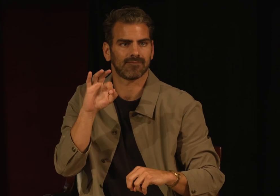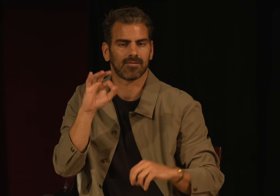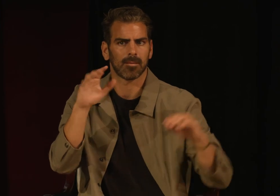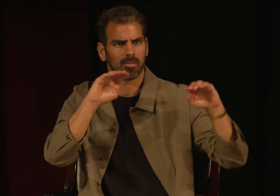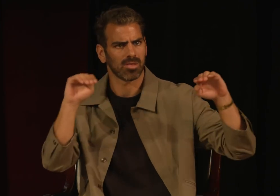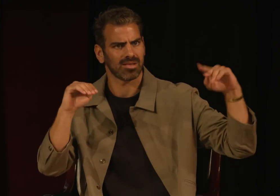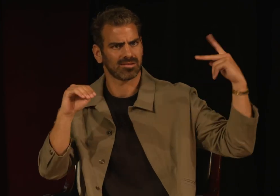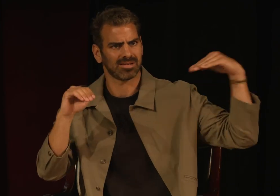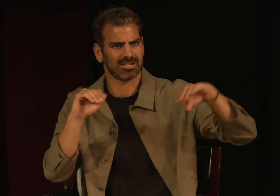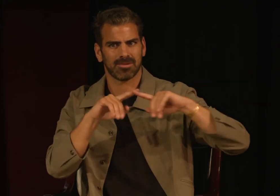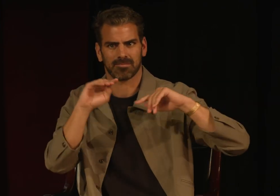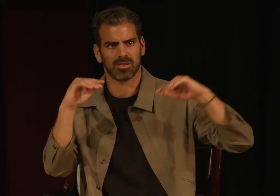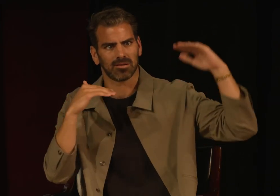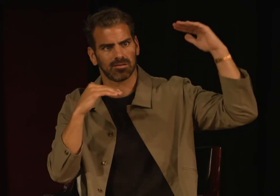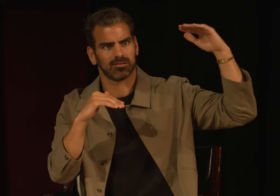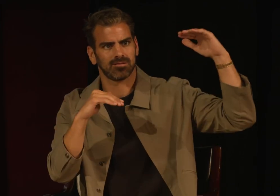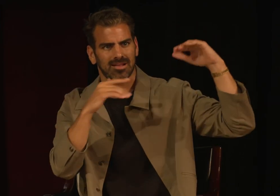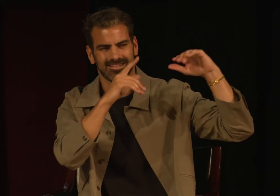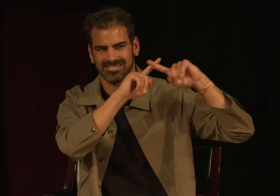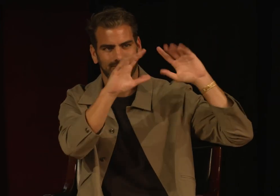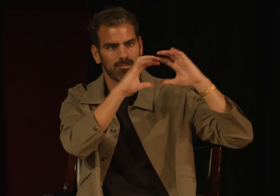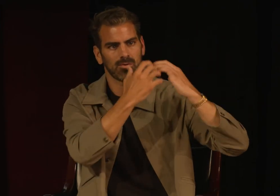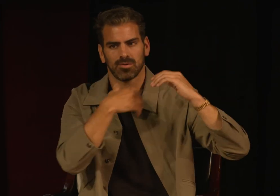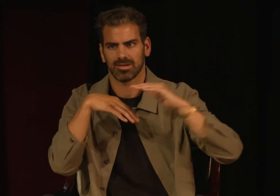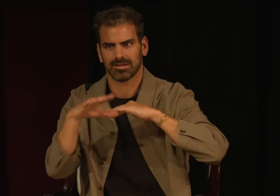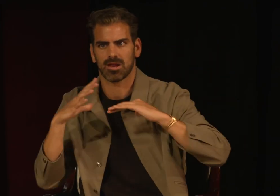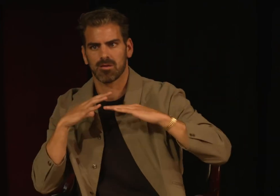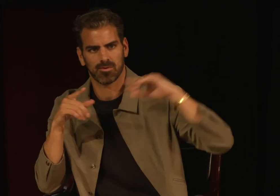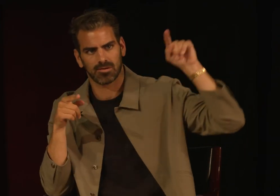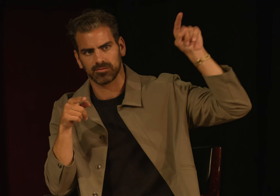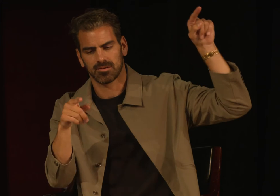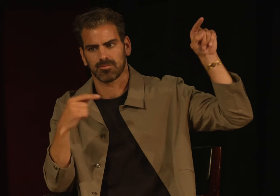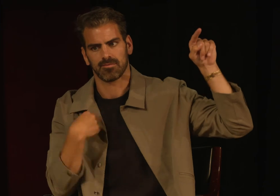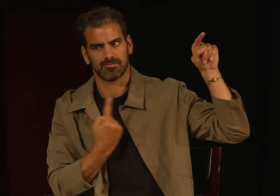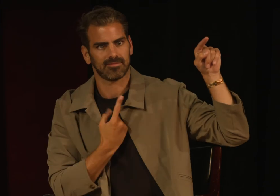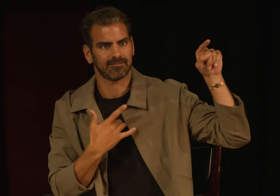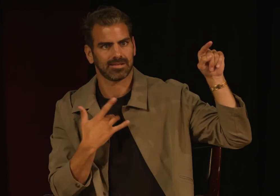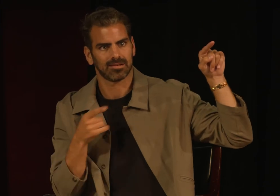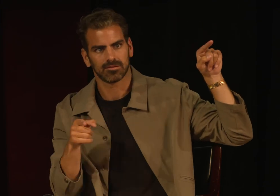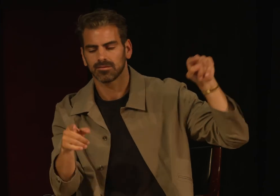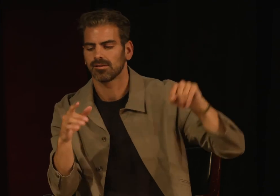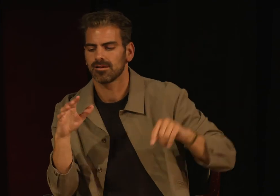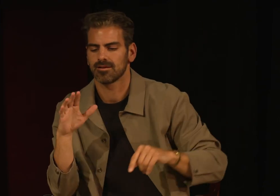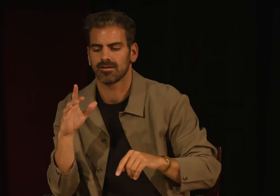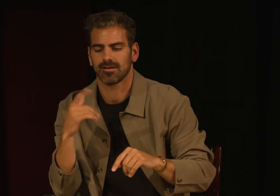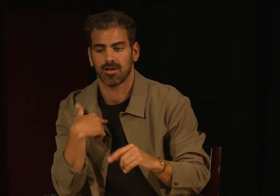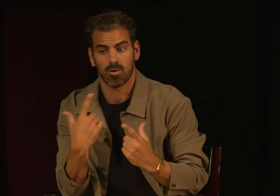I tend to be a lone wolf. Right? I mean, Marlee Matlin has been in the industry for years. But think about this. It's been 35 years since she graced the stage of the Oscars, right?